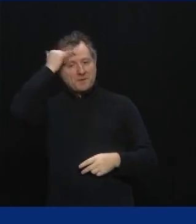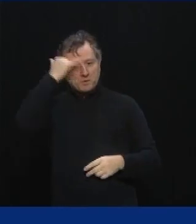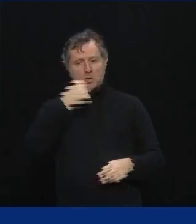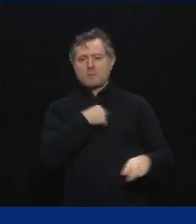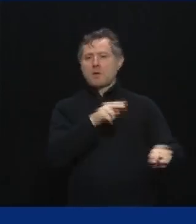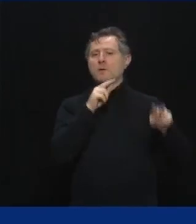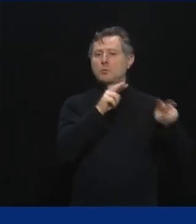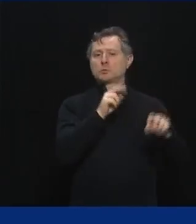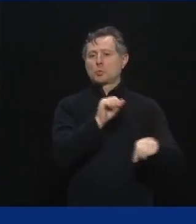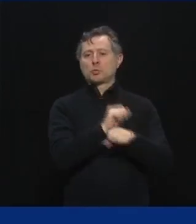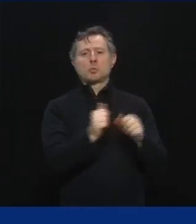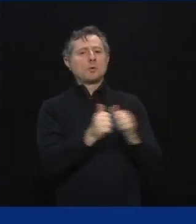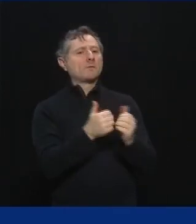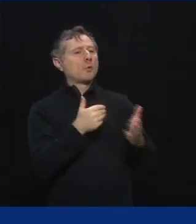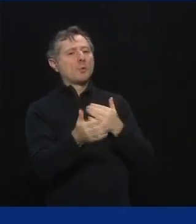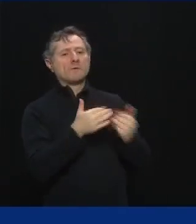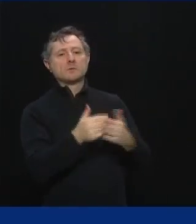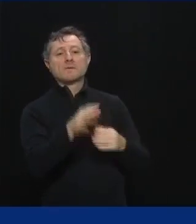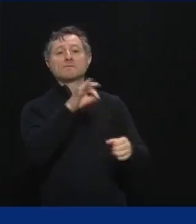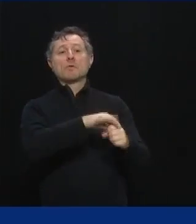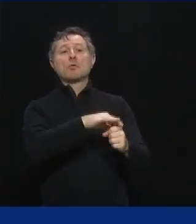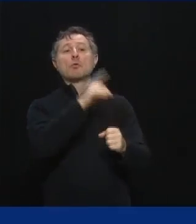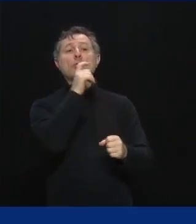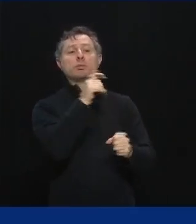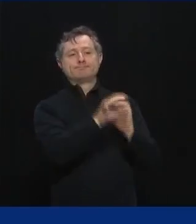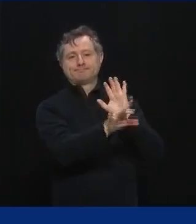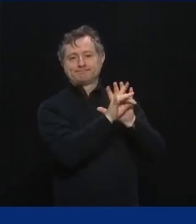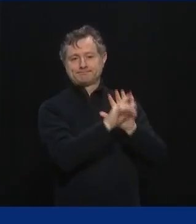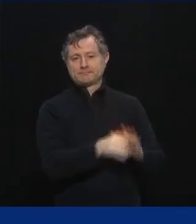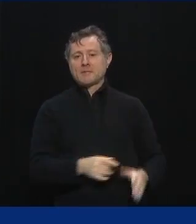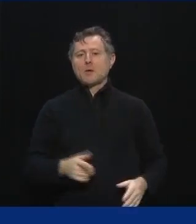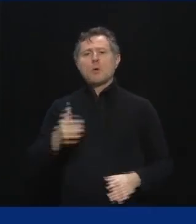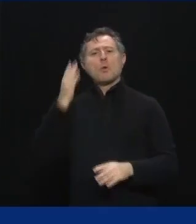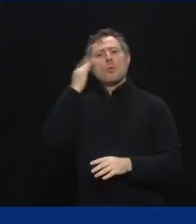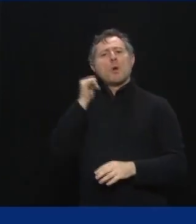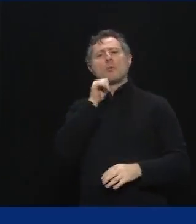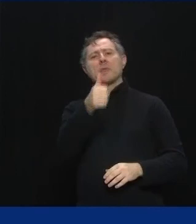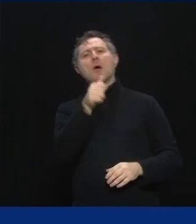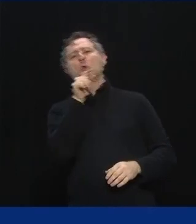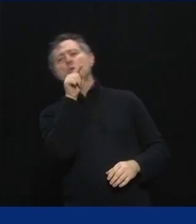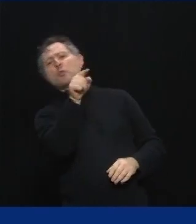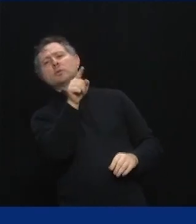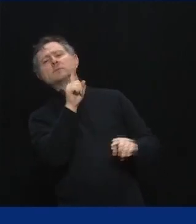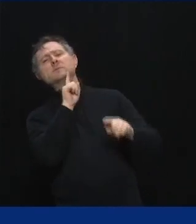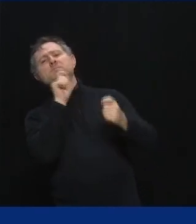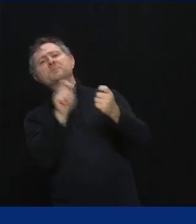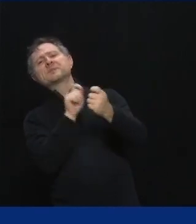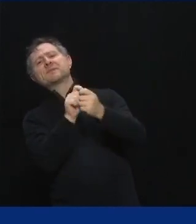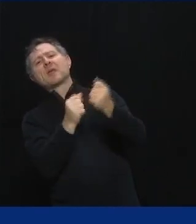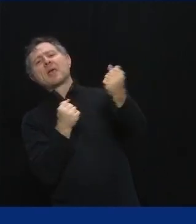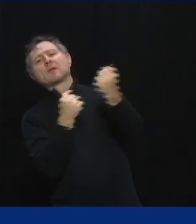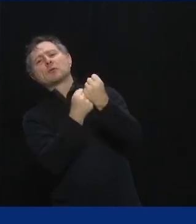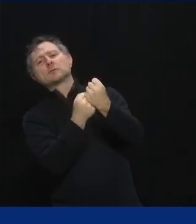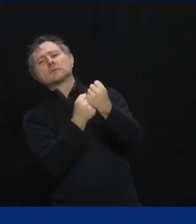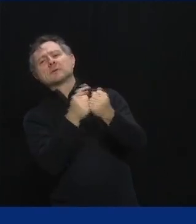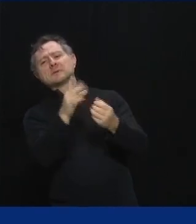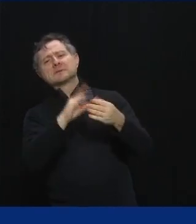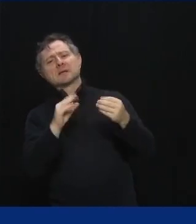THAT WE HAVE HERE IN THE STATE OF NEW YORK. AGAIN, WITH RESPECT TO BUFFALO, I'M LOOKING FORWARD TO WORKING WITH WHOEVER IS ELECTED. THANK YOU.